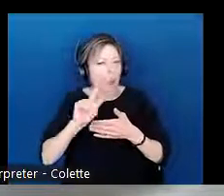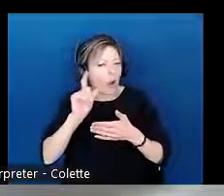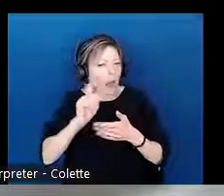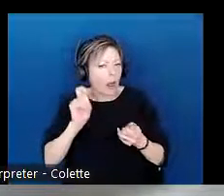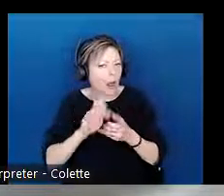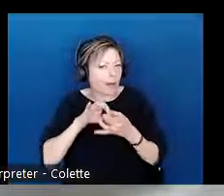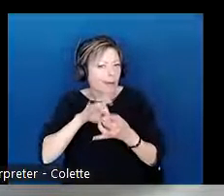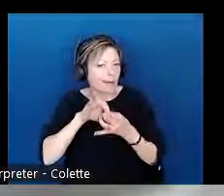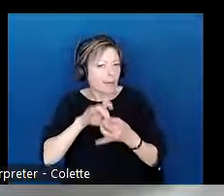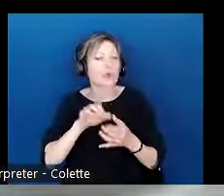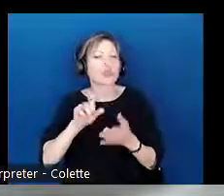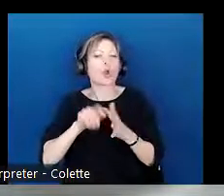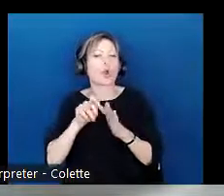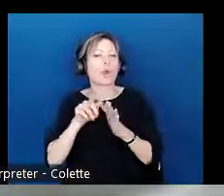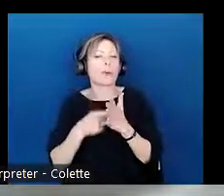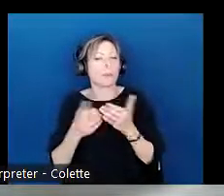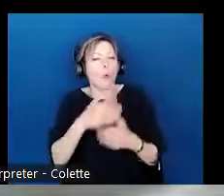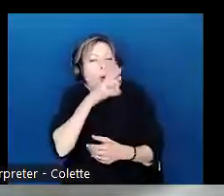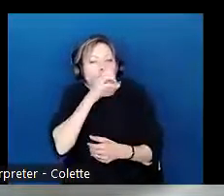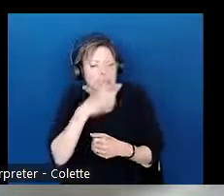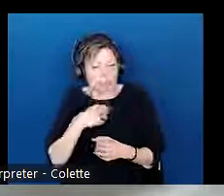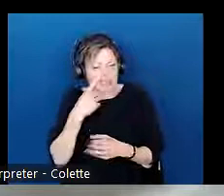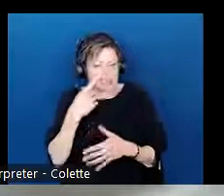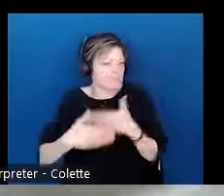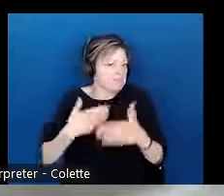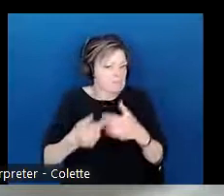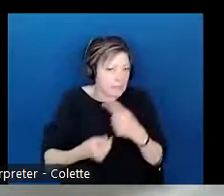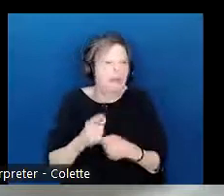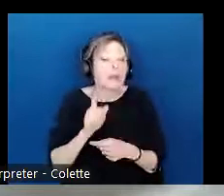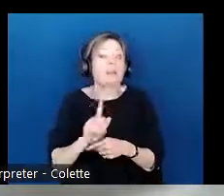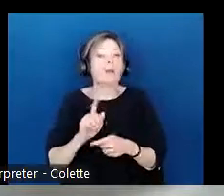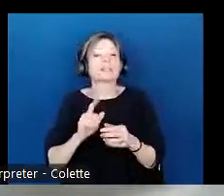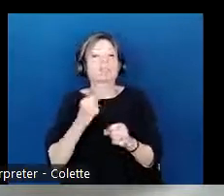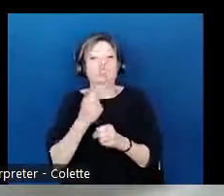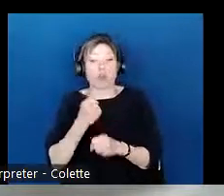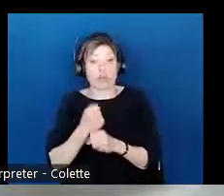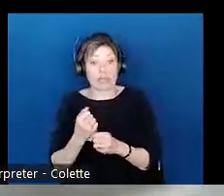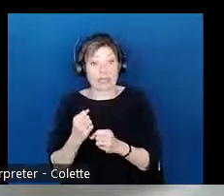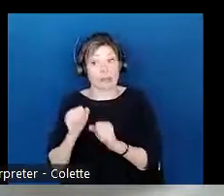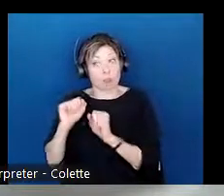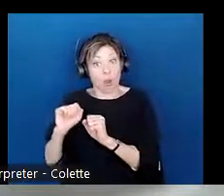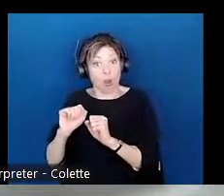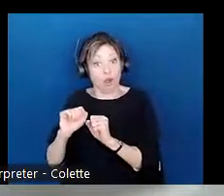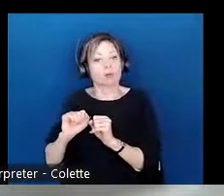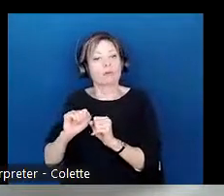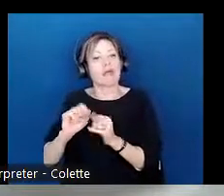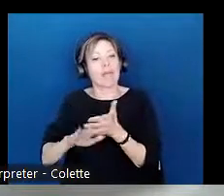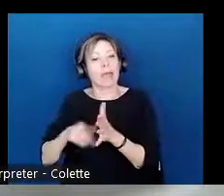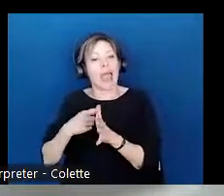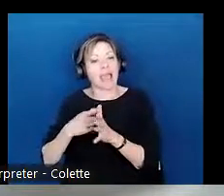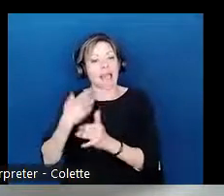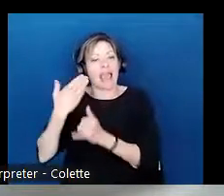It's part of um this was her final year for her MA so it was part of a whole range of